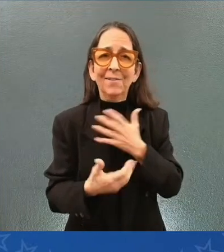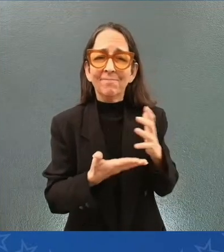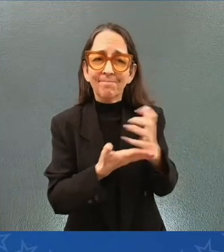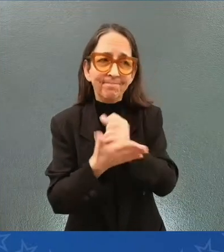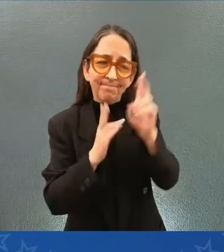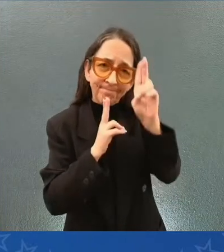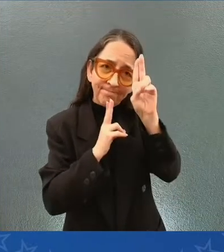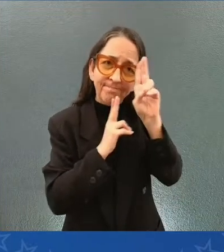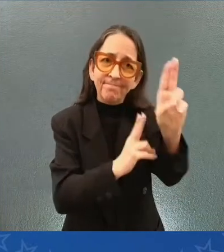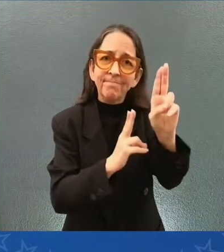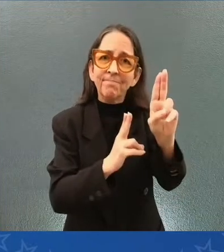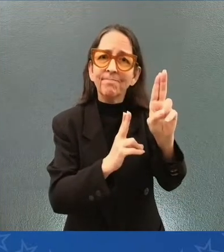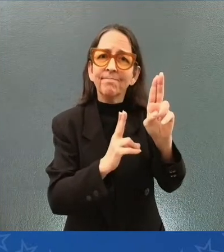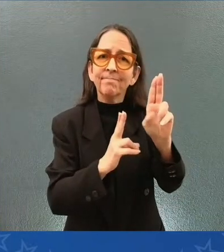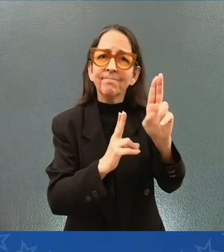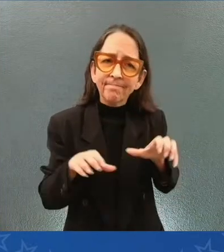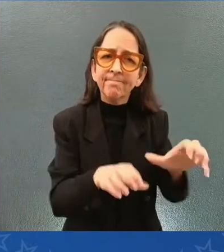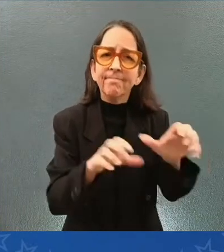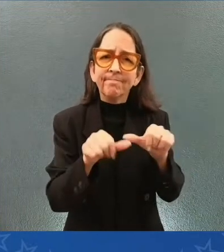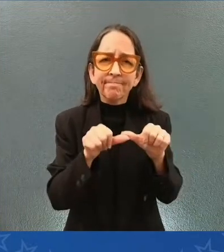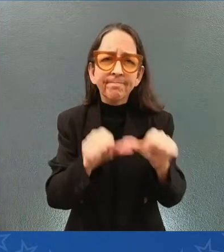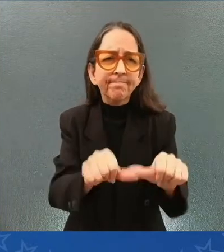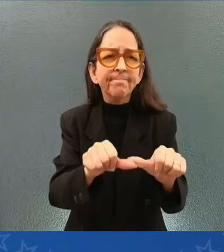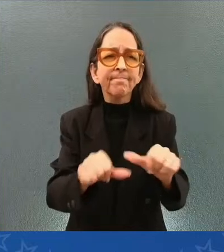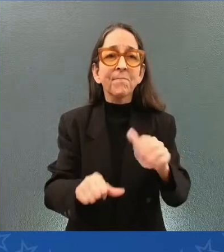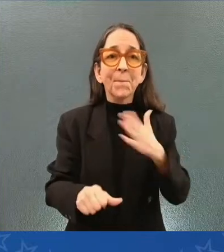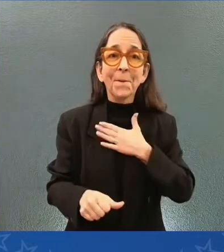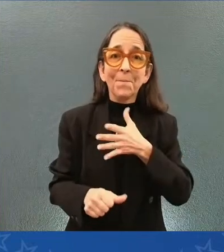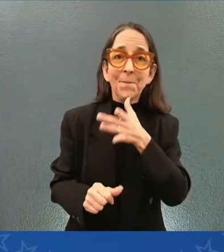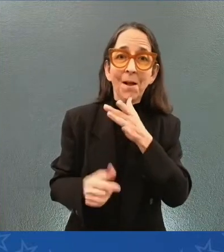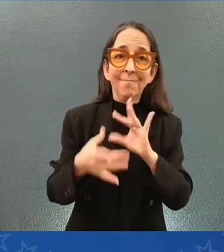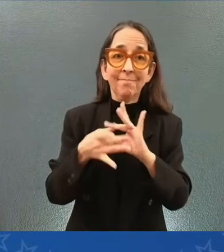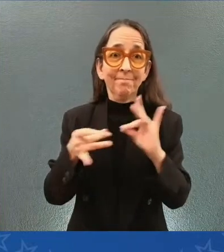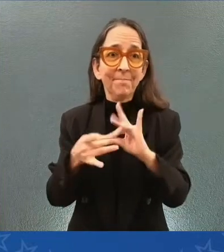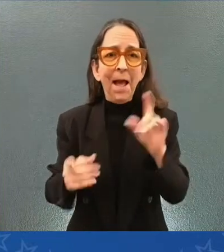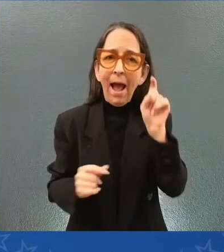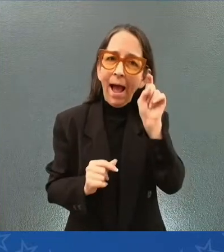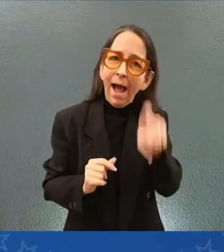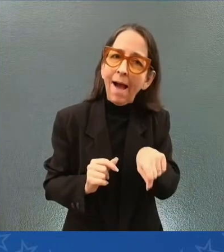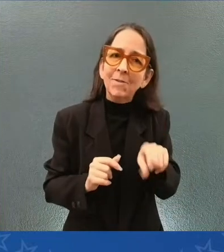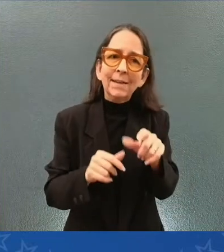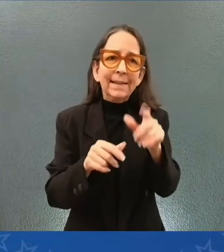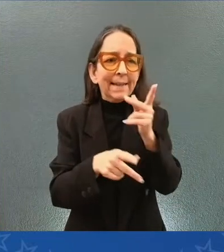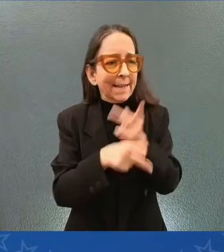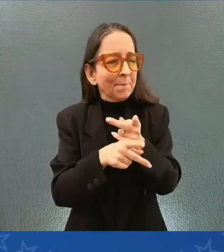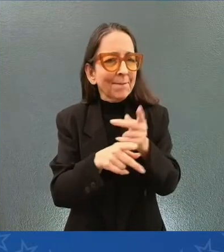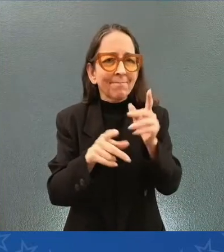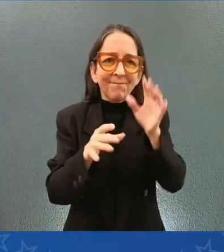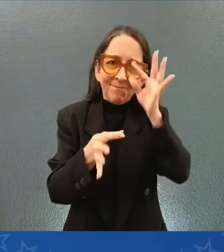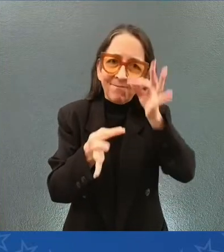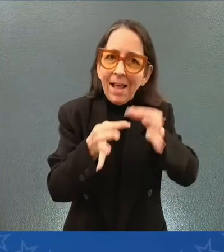we got to keep the faith. God bless you all, and may God protect our troops. Please enjoy the reception. God love you all.